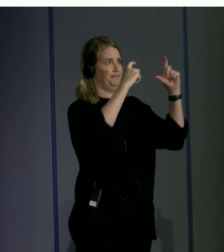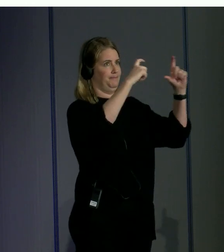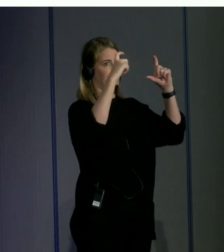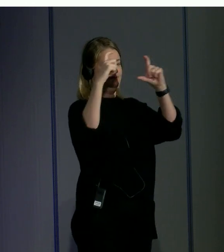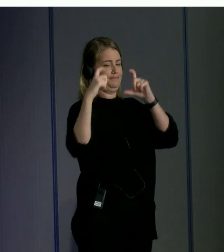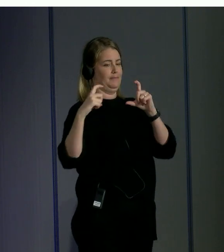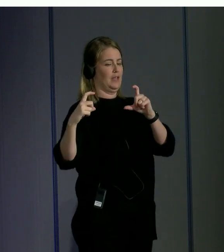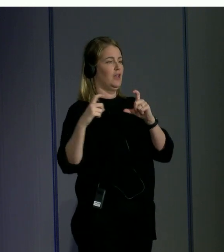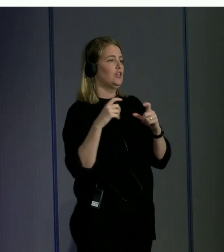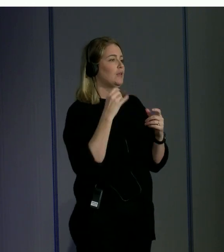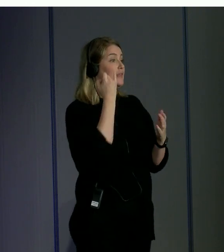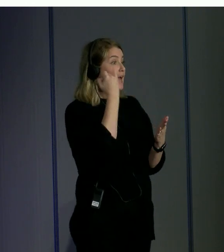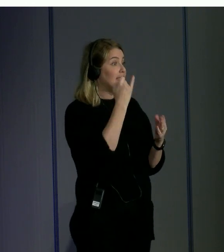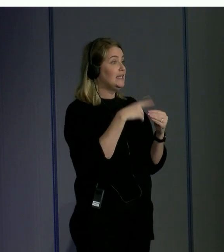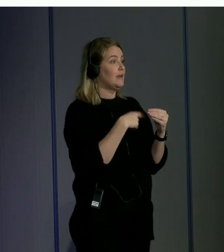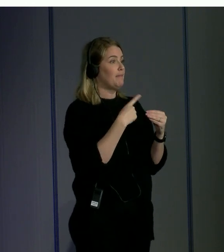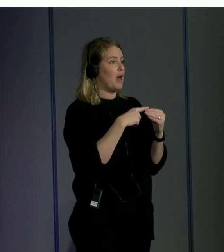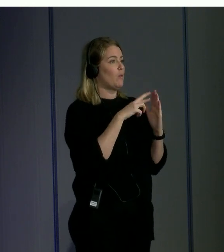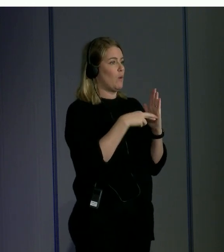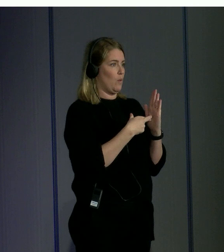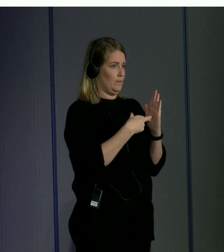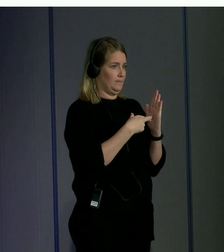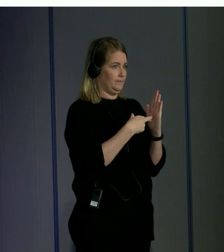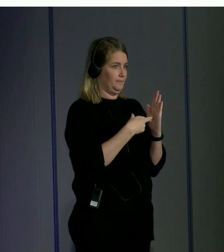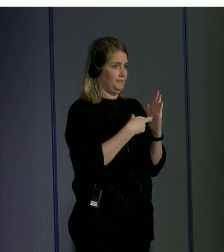There's this thing of role.